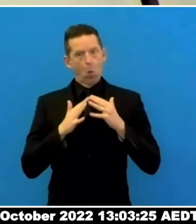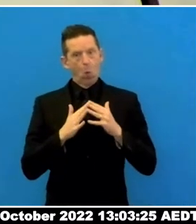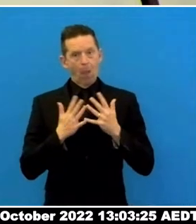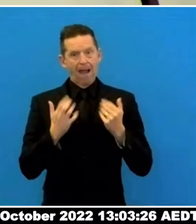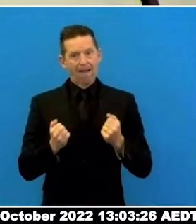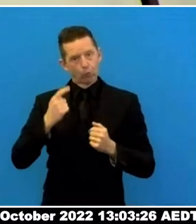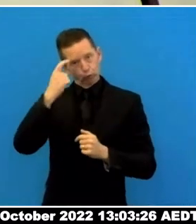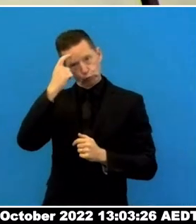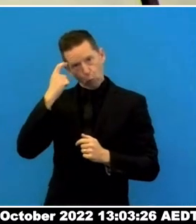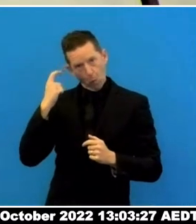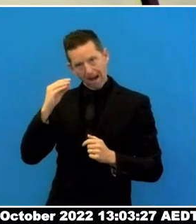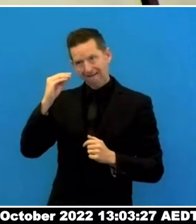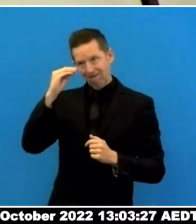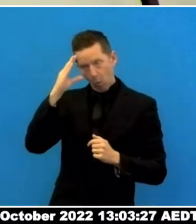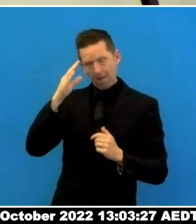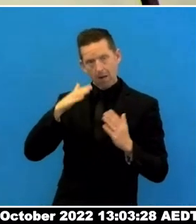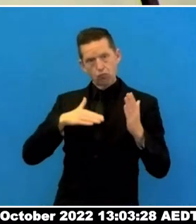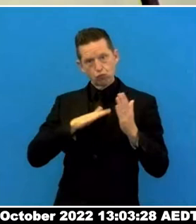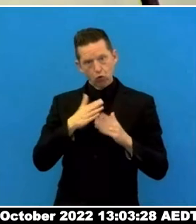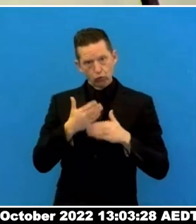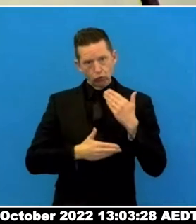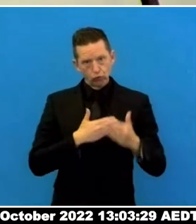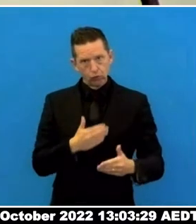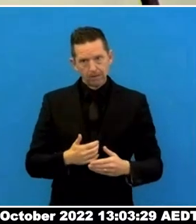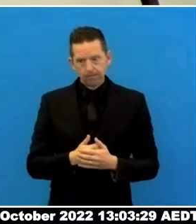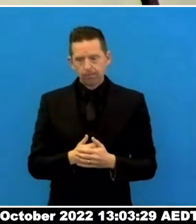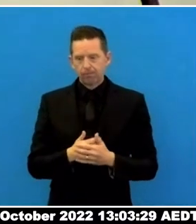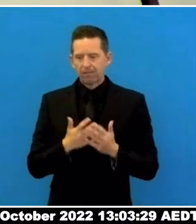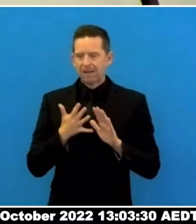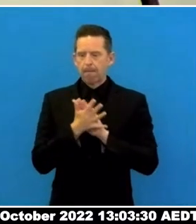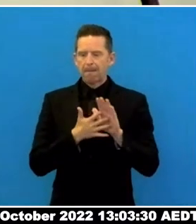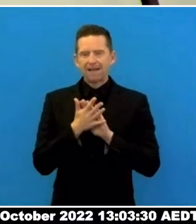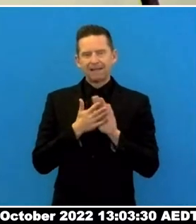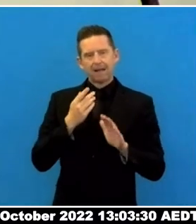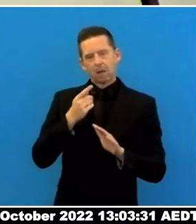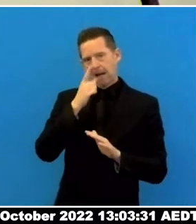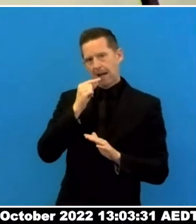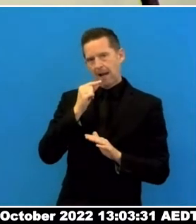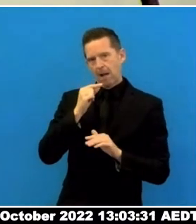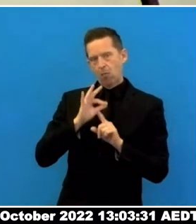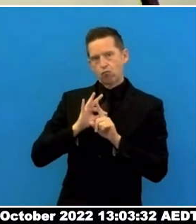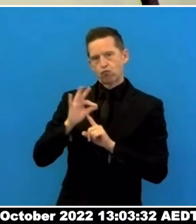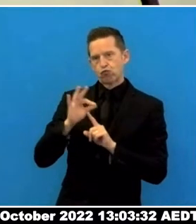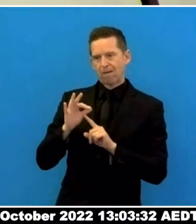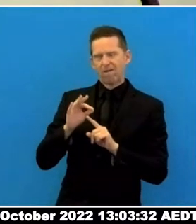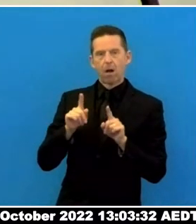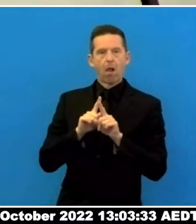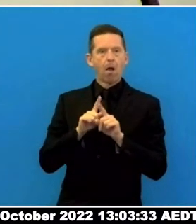is that it avoids neglect by, for example, improving the chances of a correct diagnosis Correct.